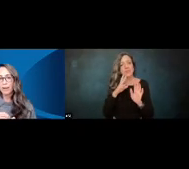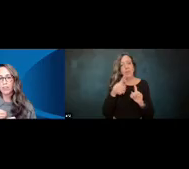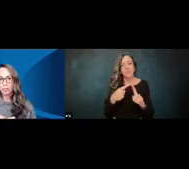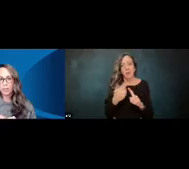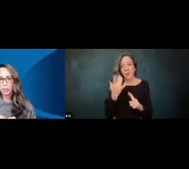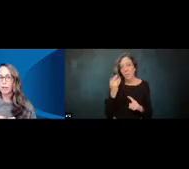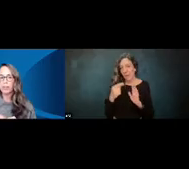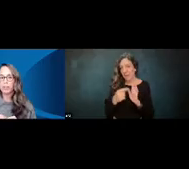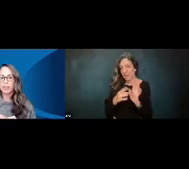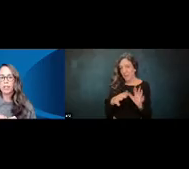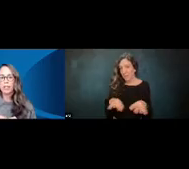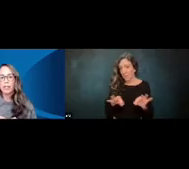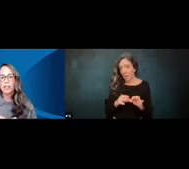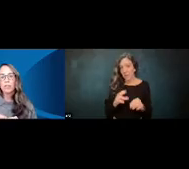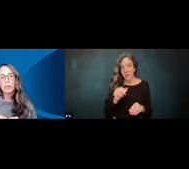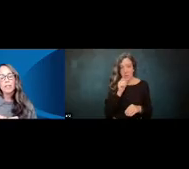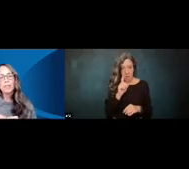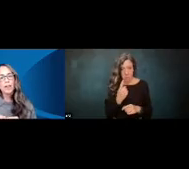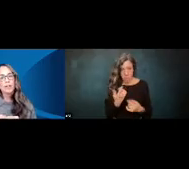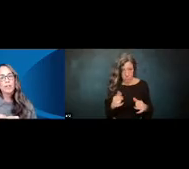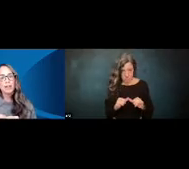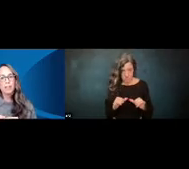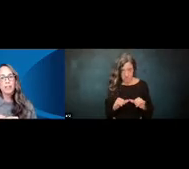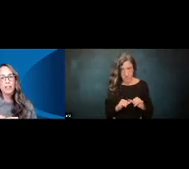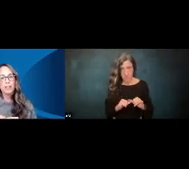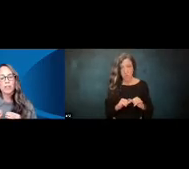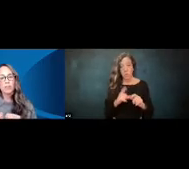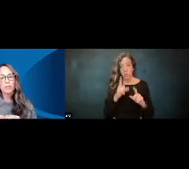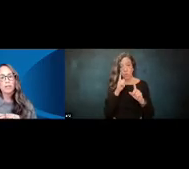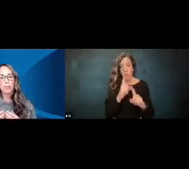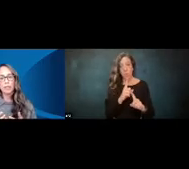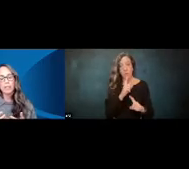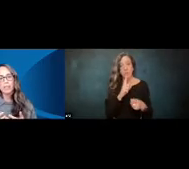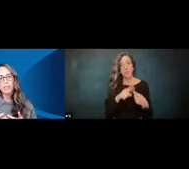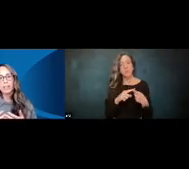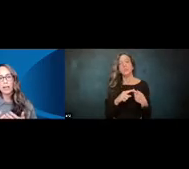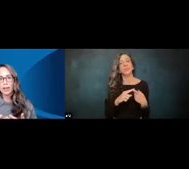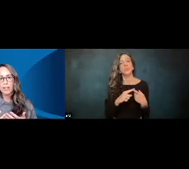and not just what's being measured. The goal here is to anchor the indicator in student experiences